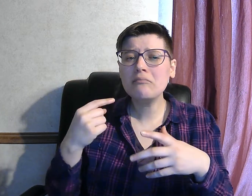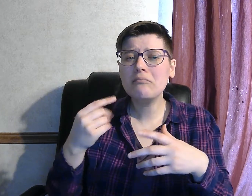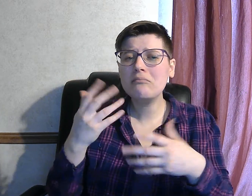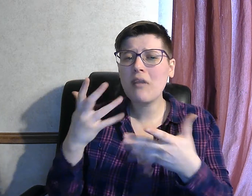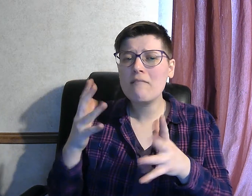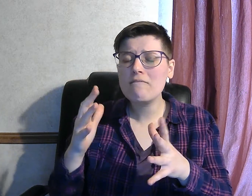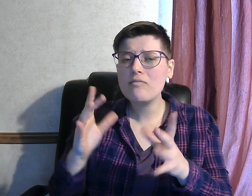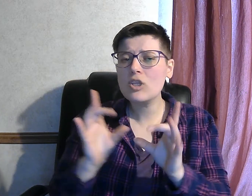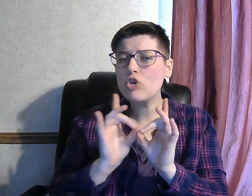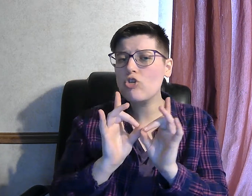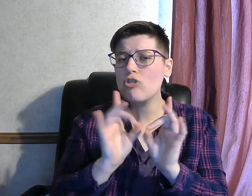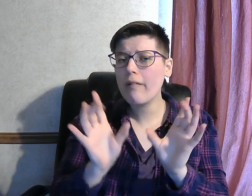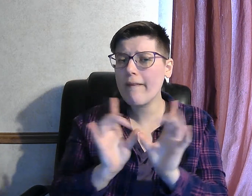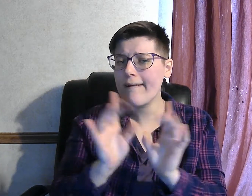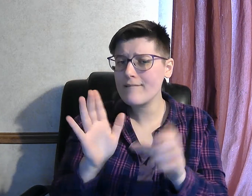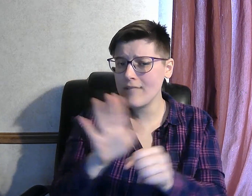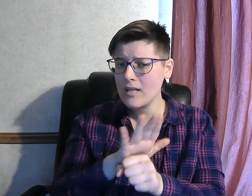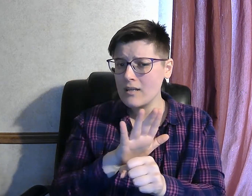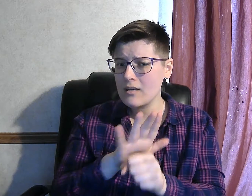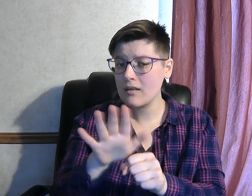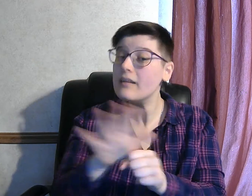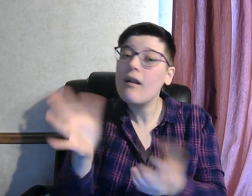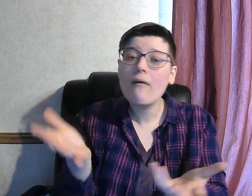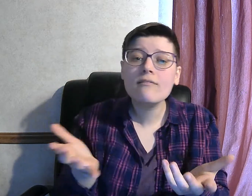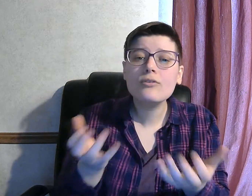Okay. I think I've clarified enough.